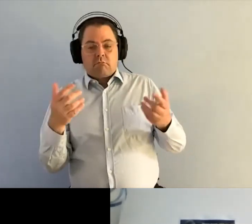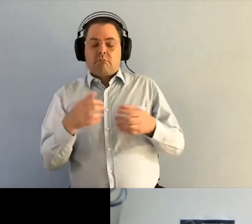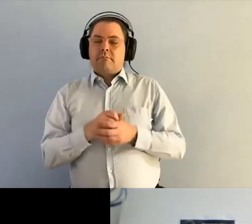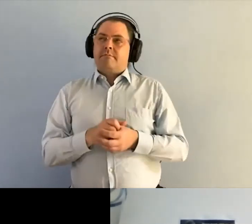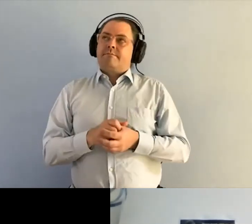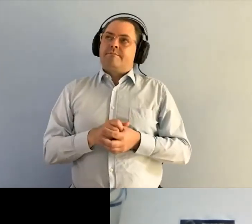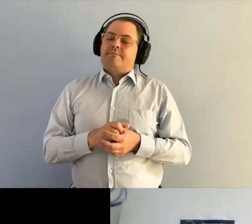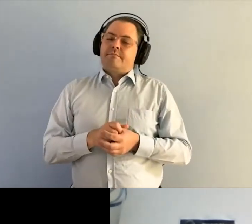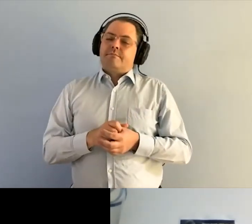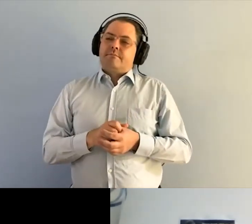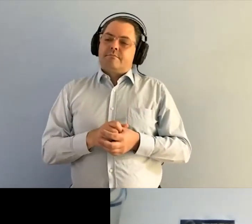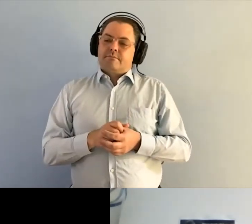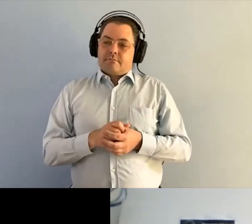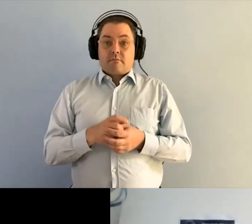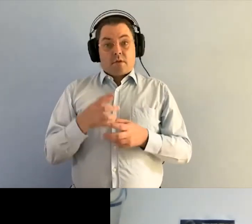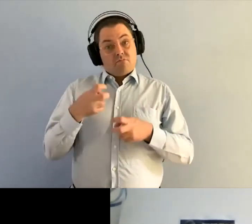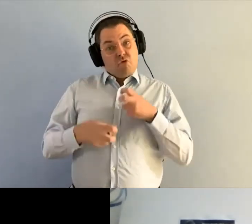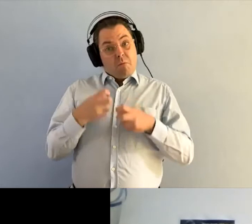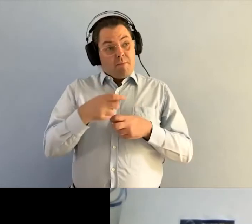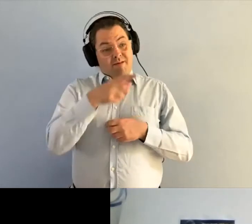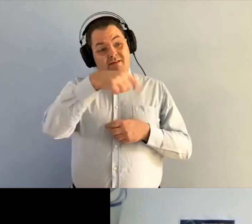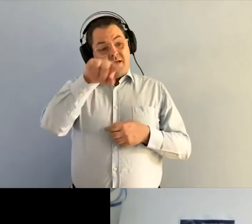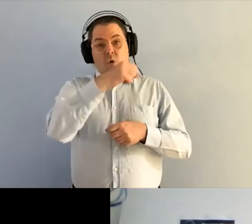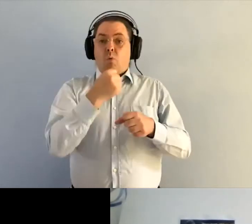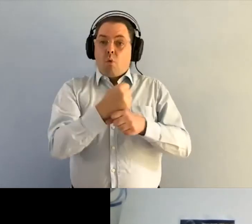vaccination, priority was given to other people, not